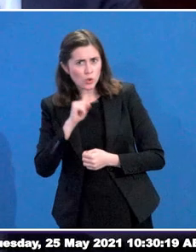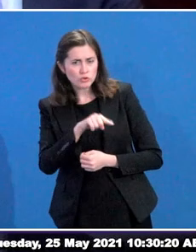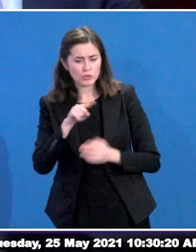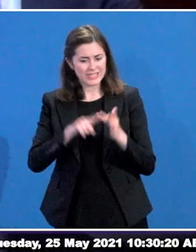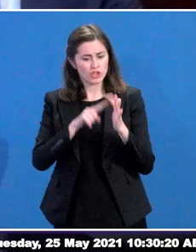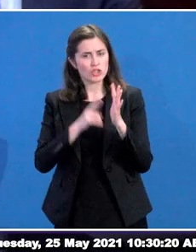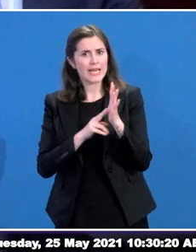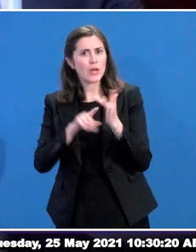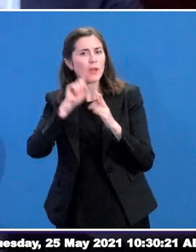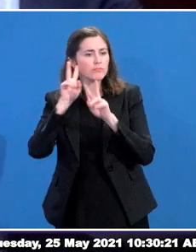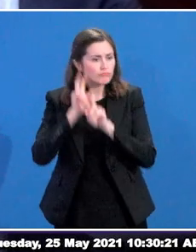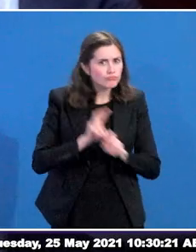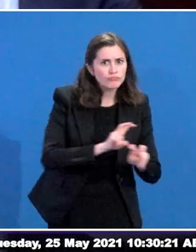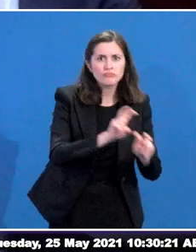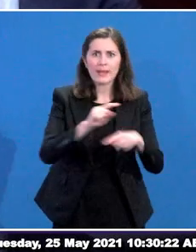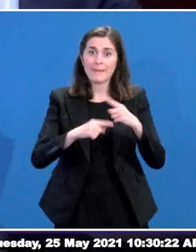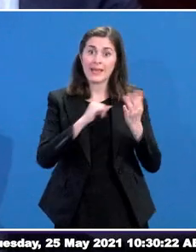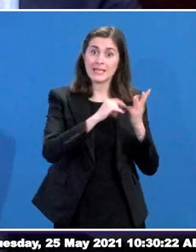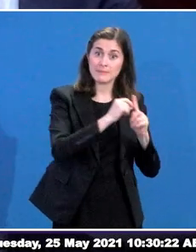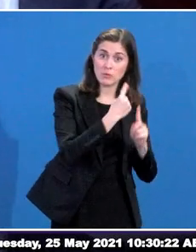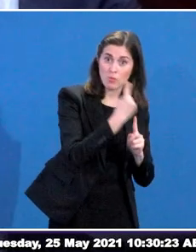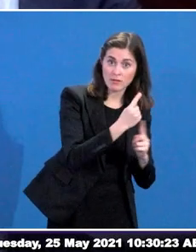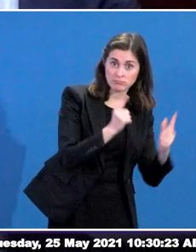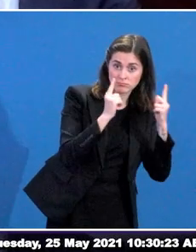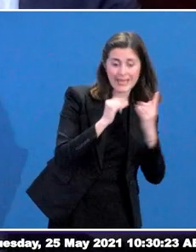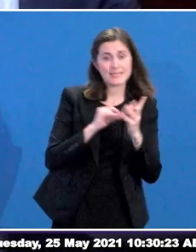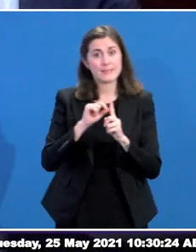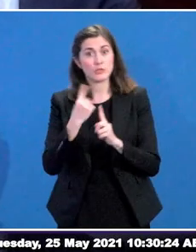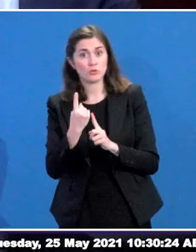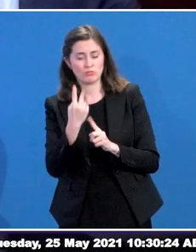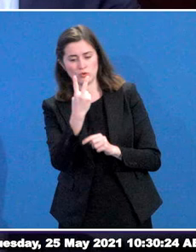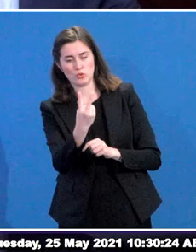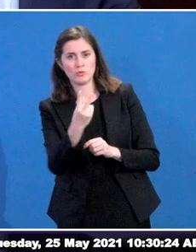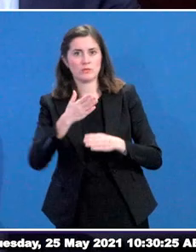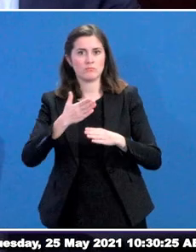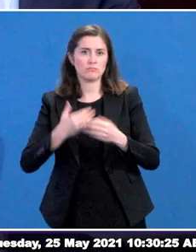in the house involving SP1 and SP2 and that was in relation to their conduct